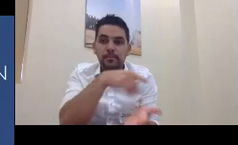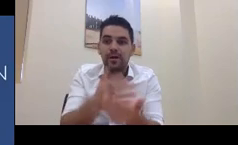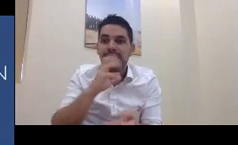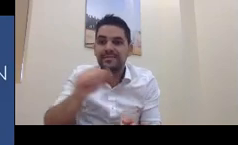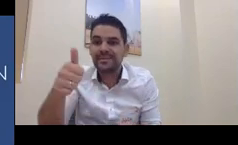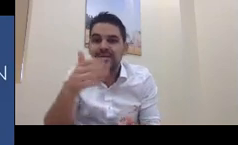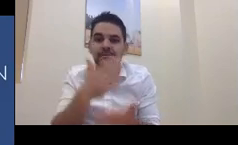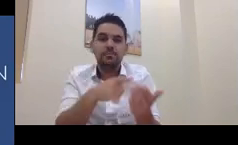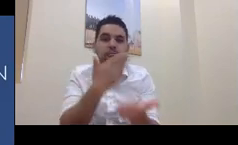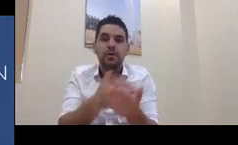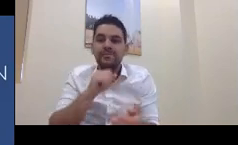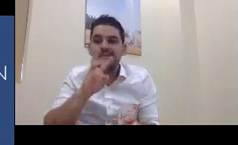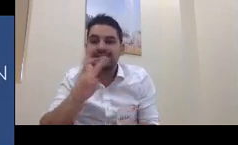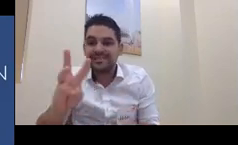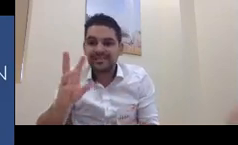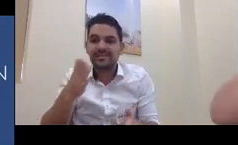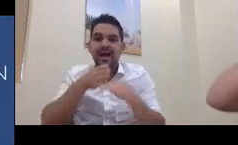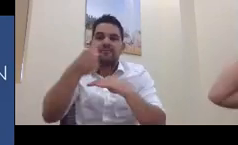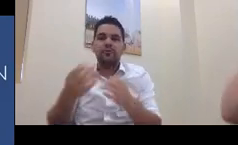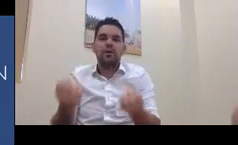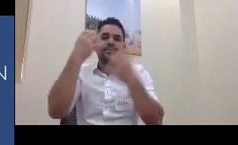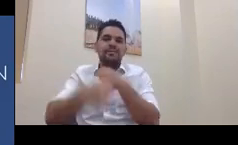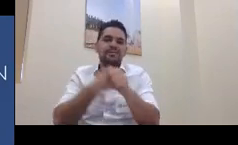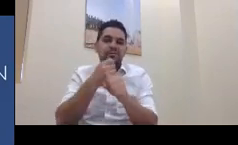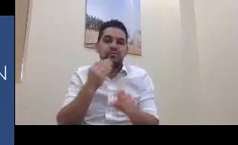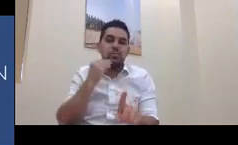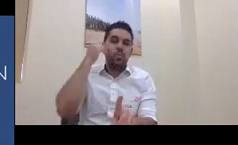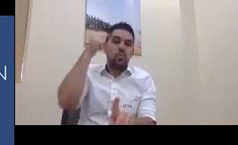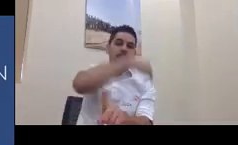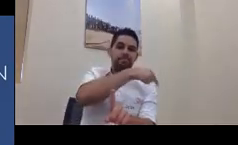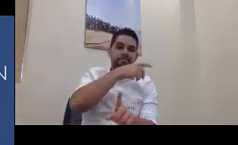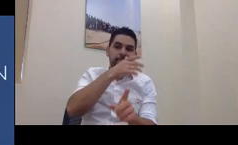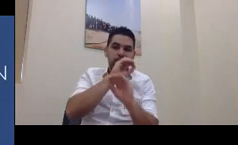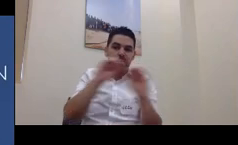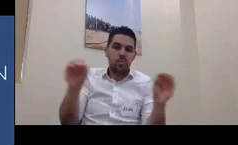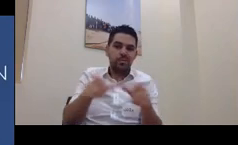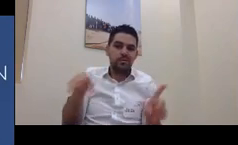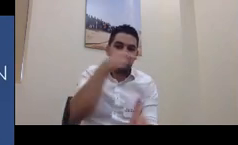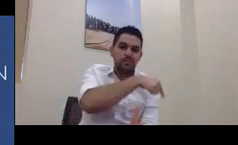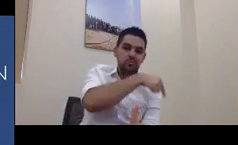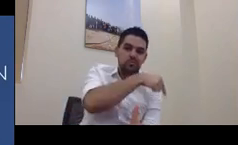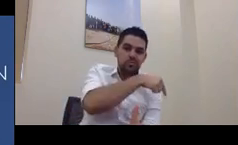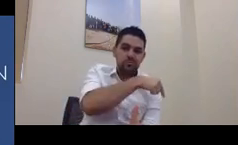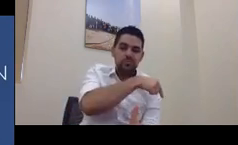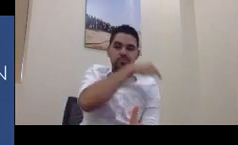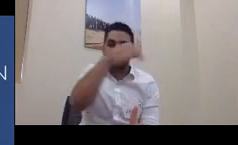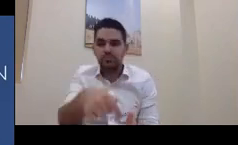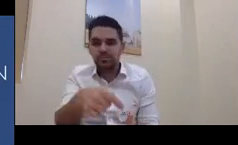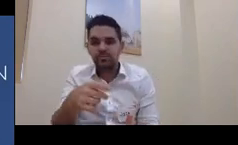We don't know. Some of them were arriving at age 10, age six, and after how many years were they at home without any language?